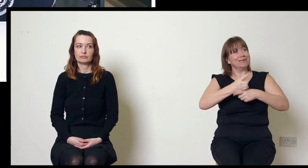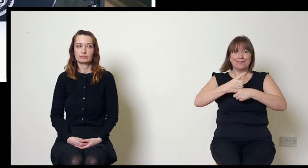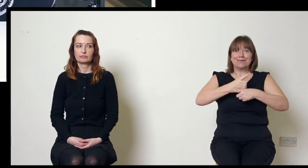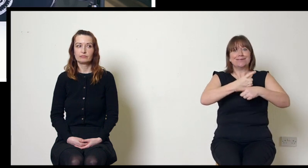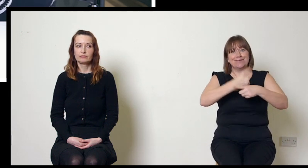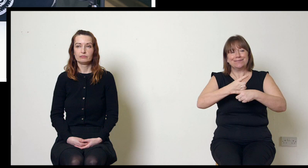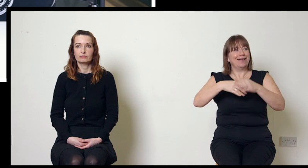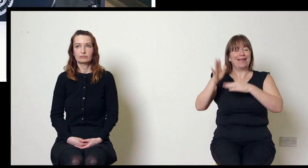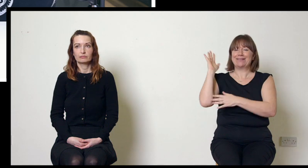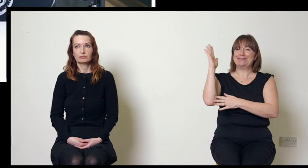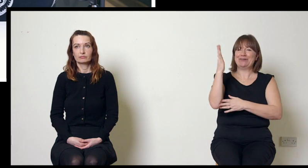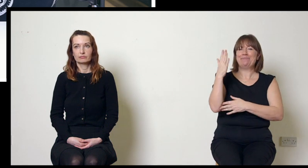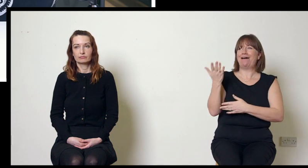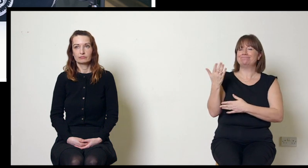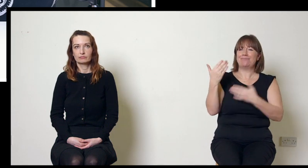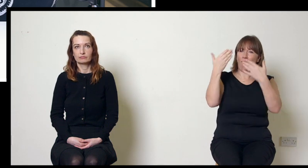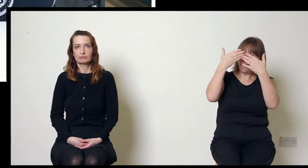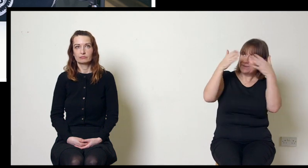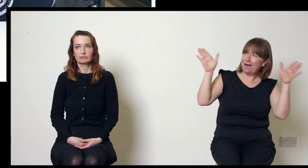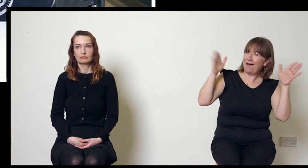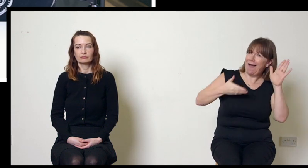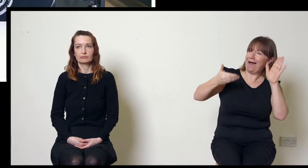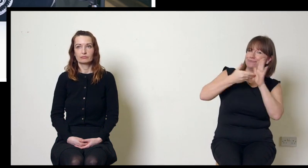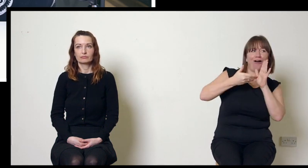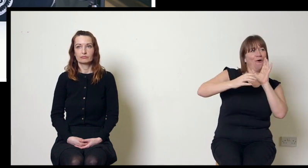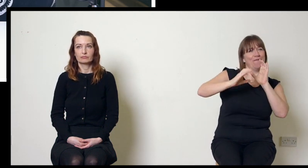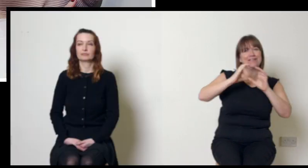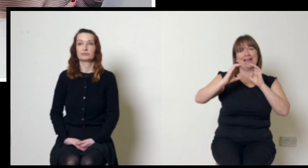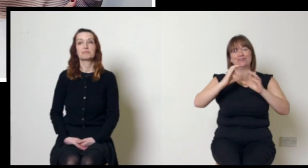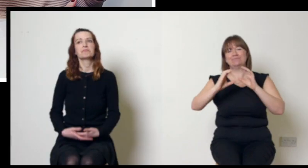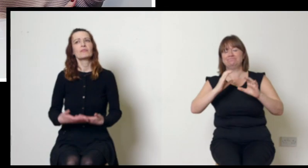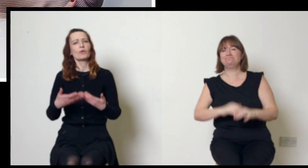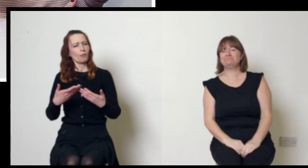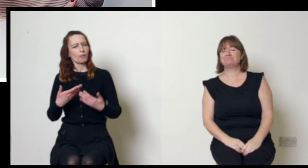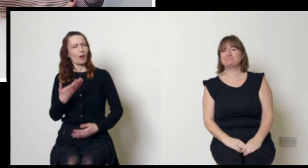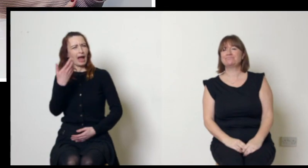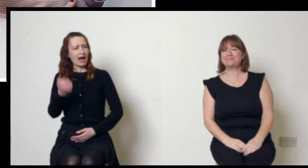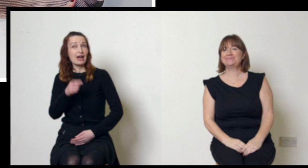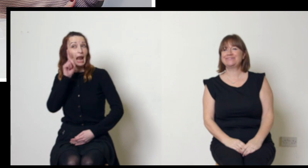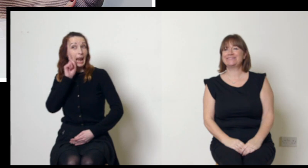but it's opened up a whole extra layer of conversation around the work. So we had the brilliant Fi